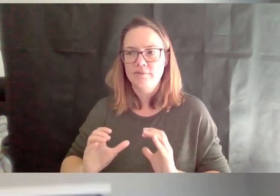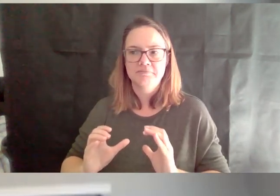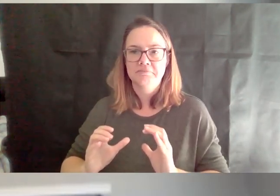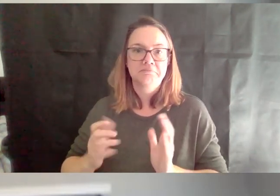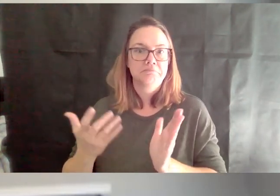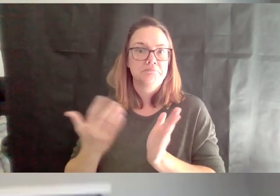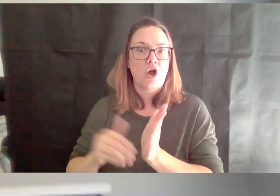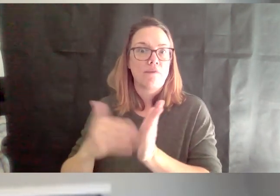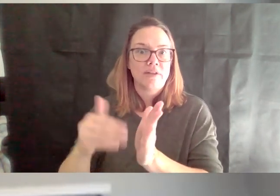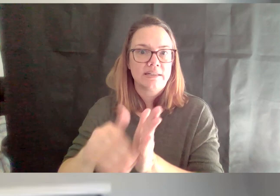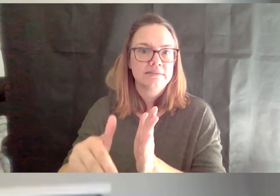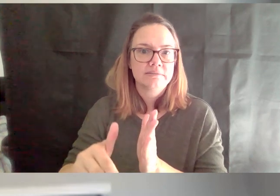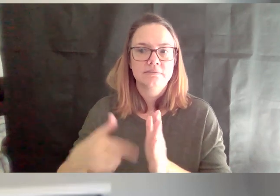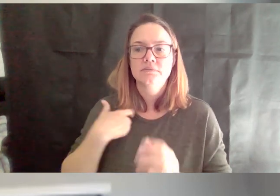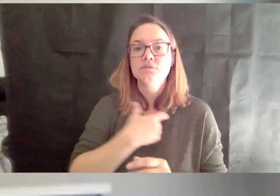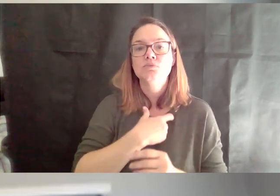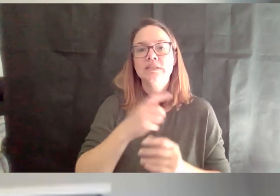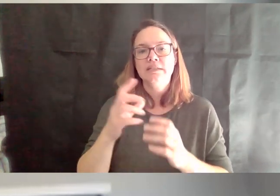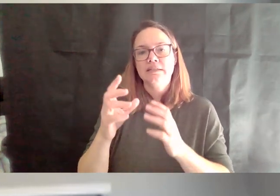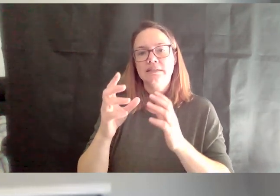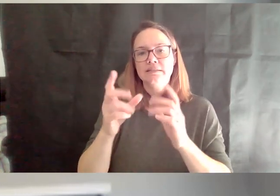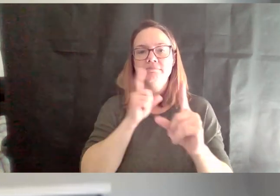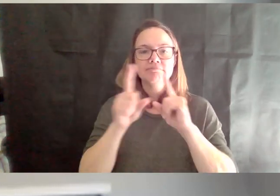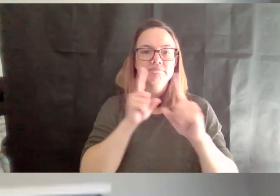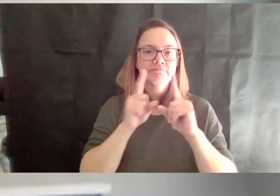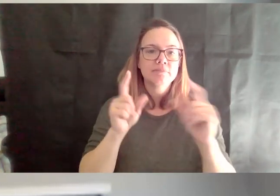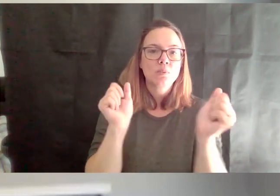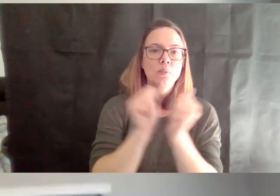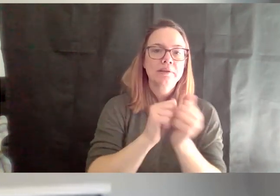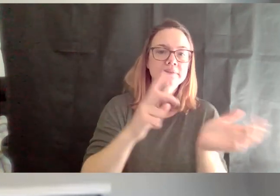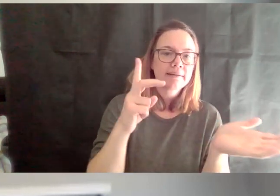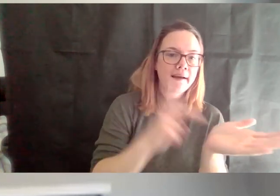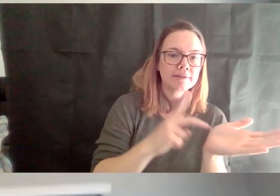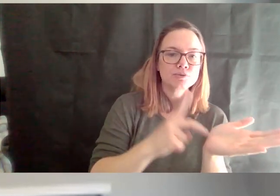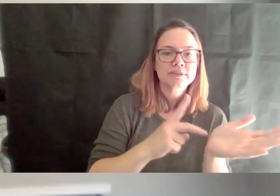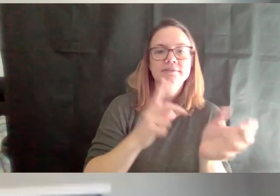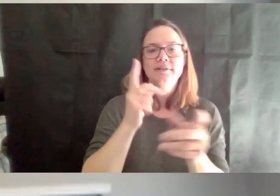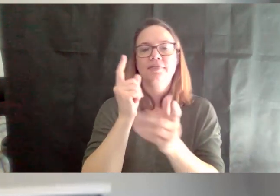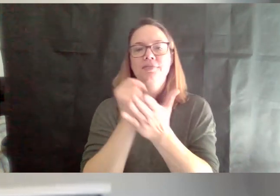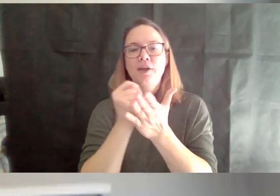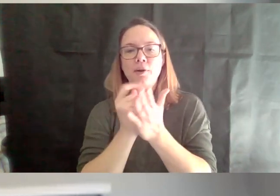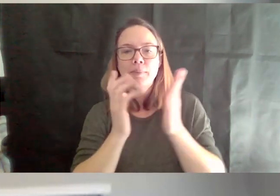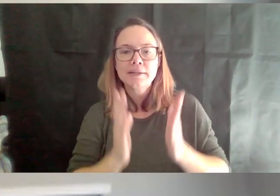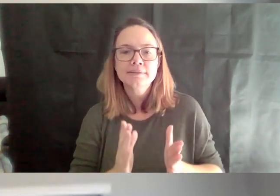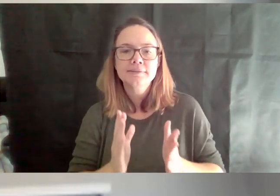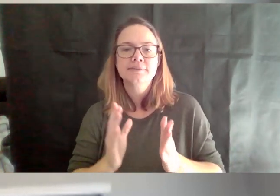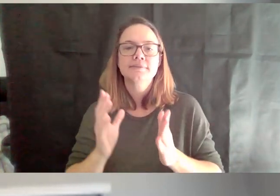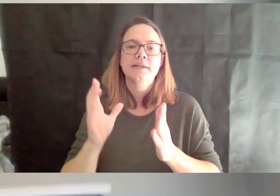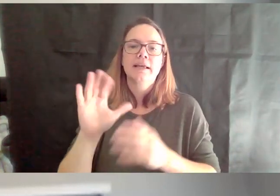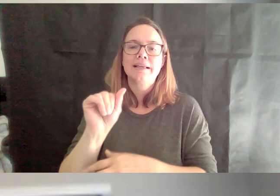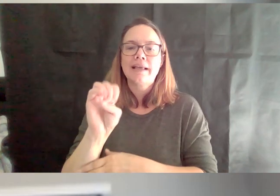We also talk with their case manager, their therapist, their psychiatrist. We're all a team that works together